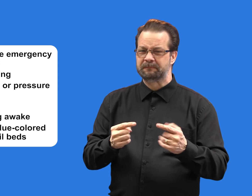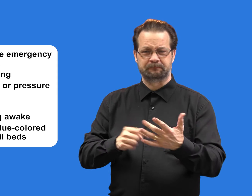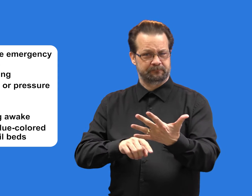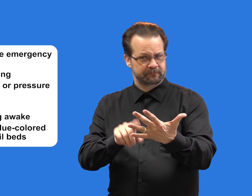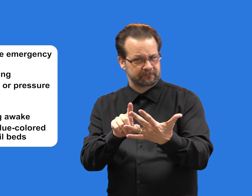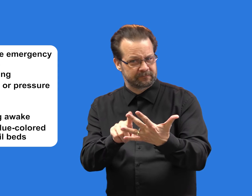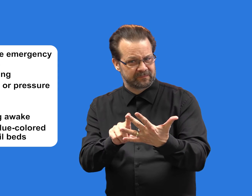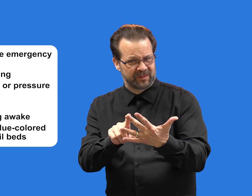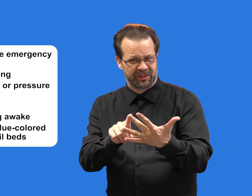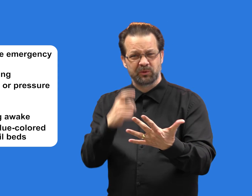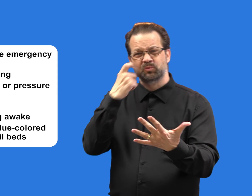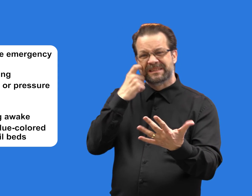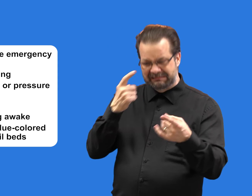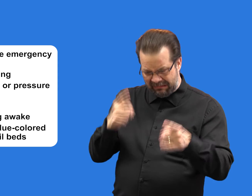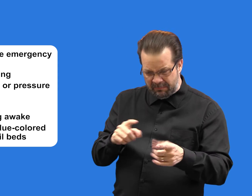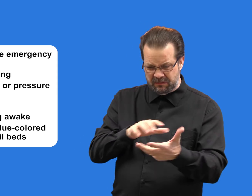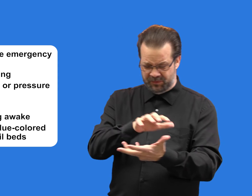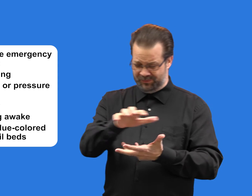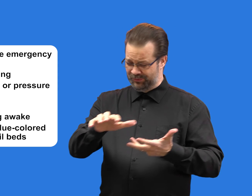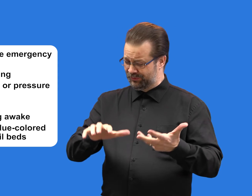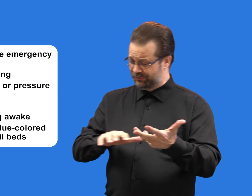Persistent pain or pressure in your chest